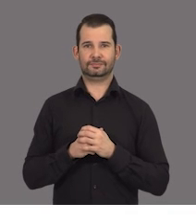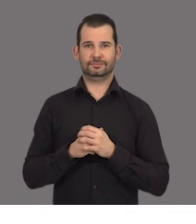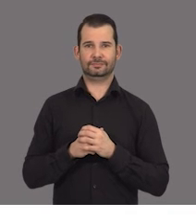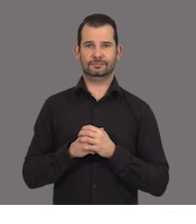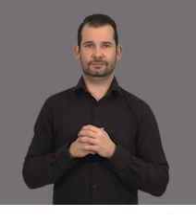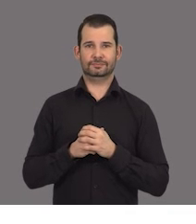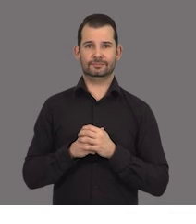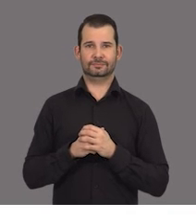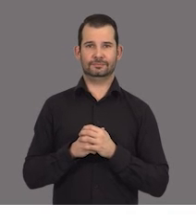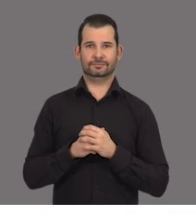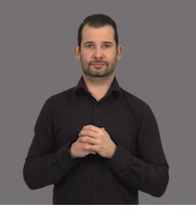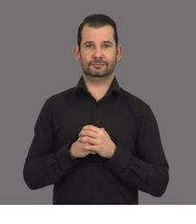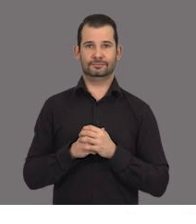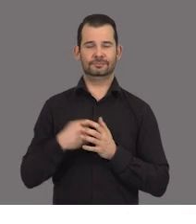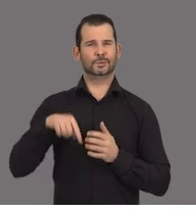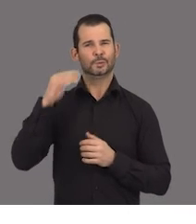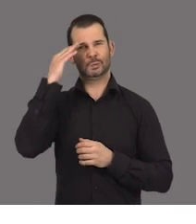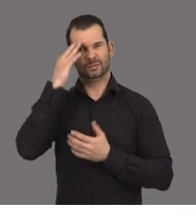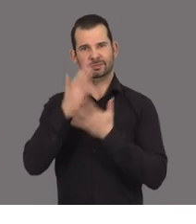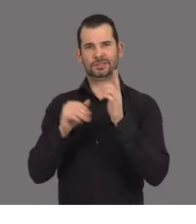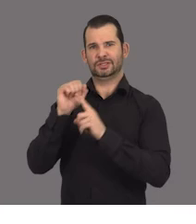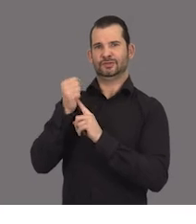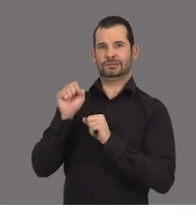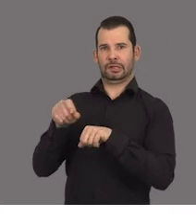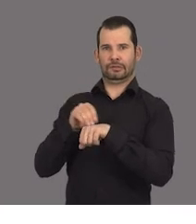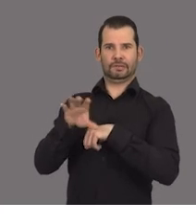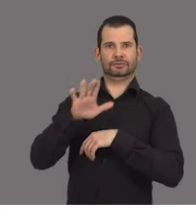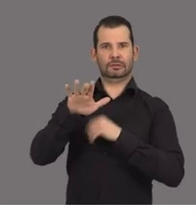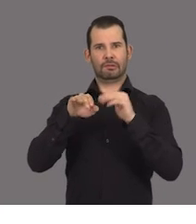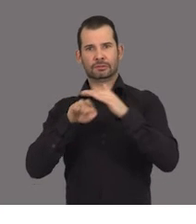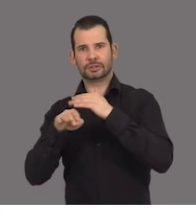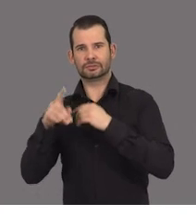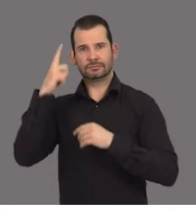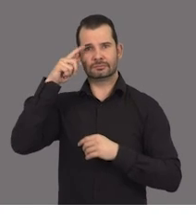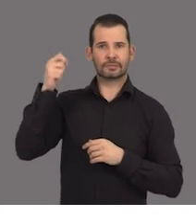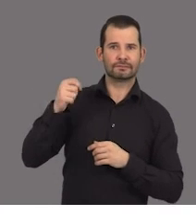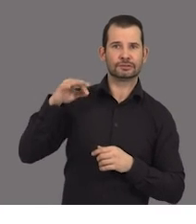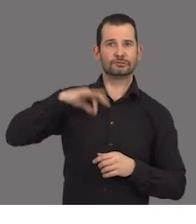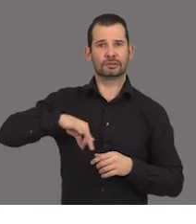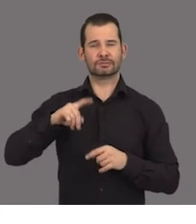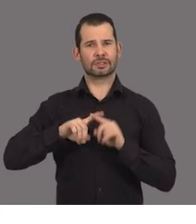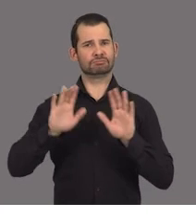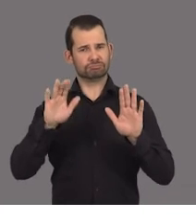We know that some situations can affect your access to benefits and credits, but we’re here to help!